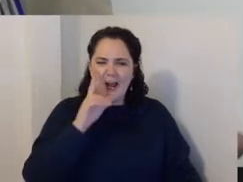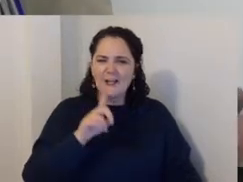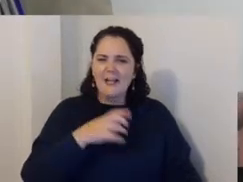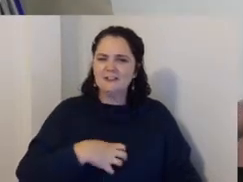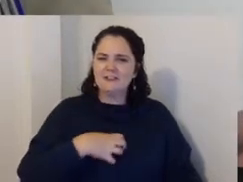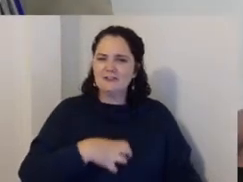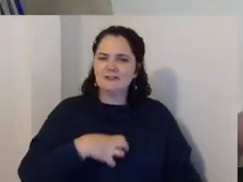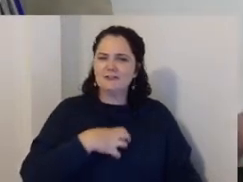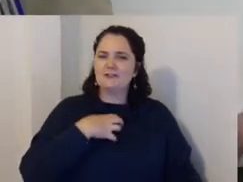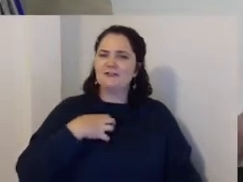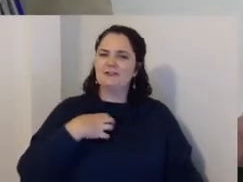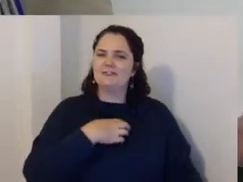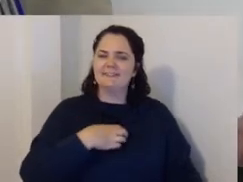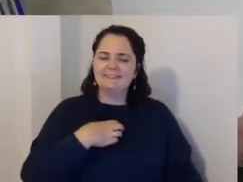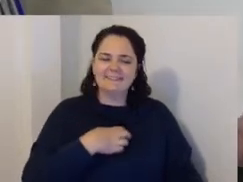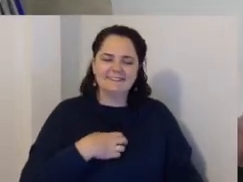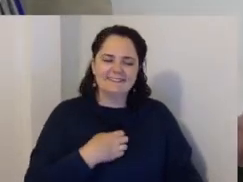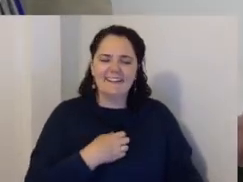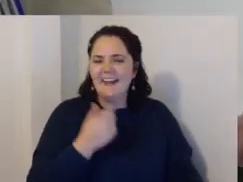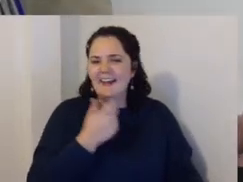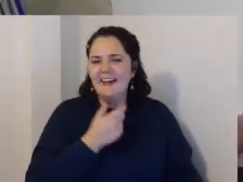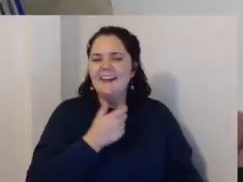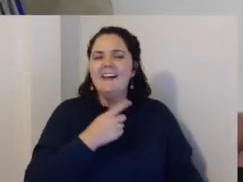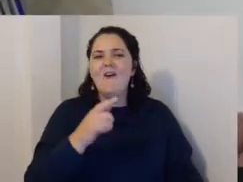but once you've got it it's like those old those magnetic toys you know where you drag the hair